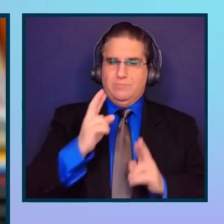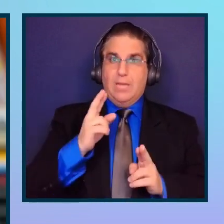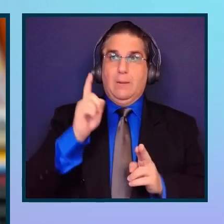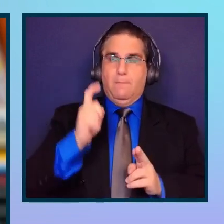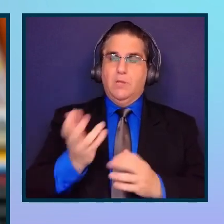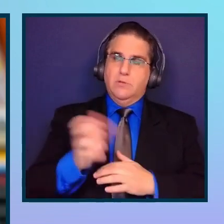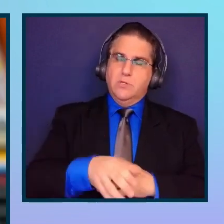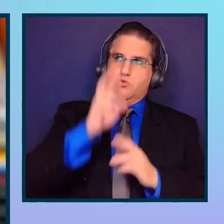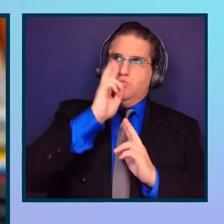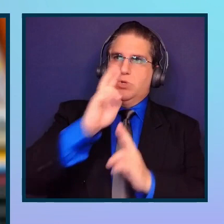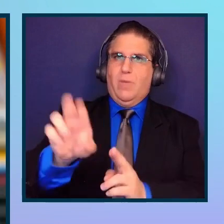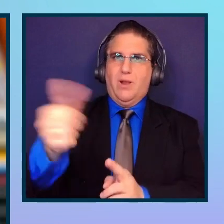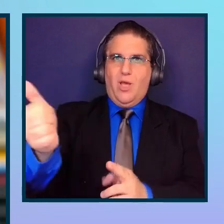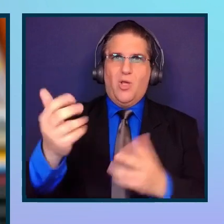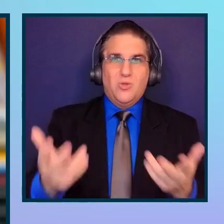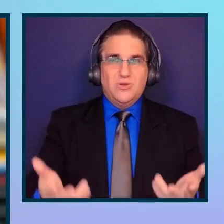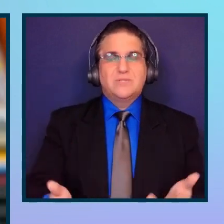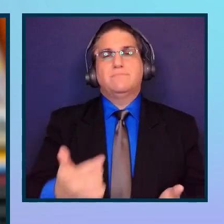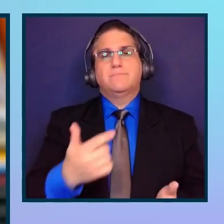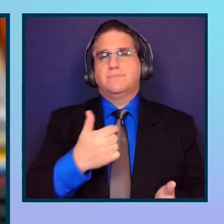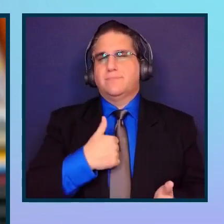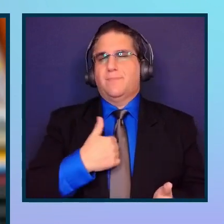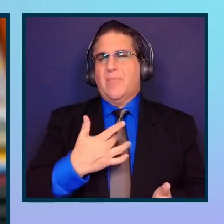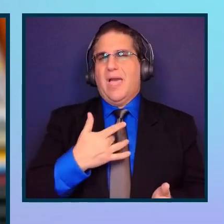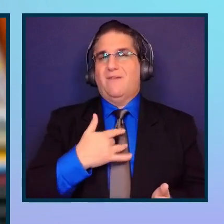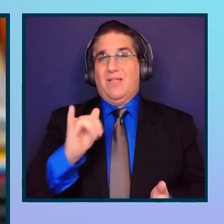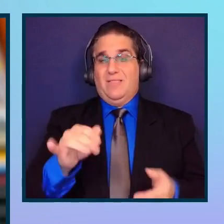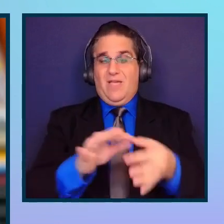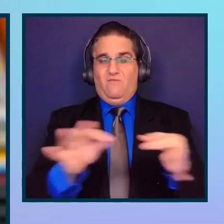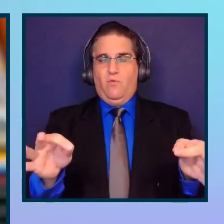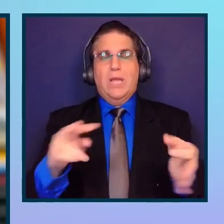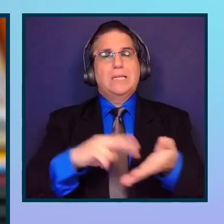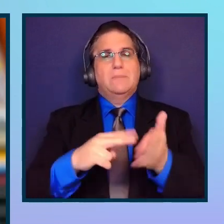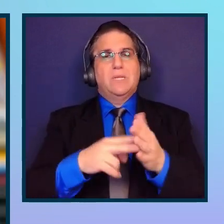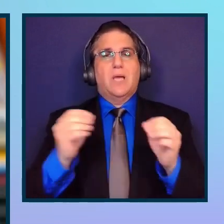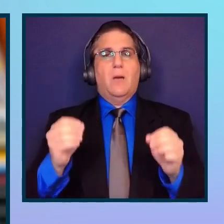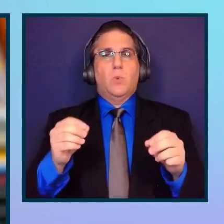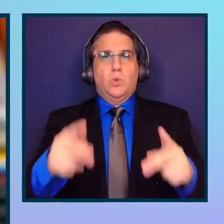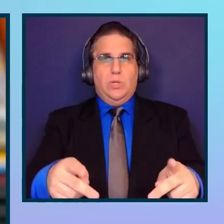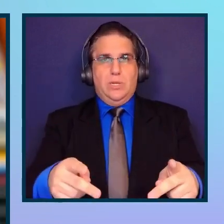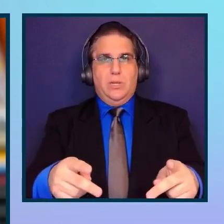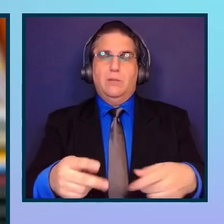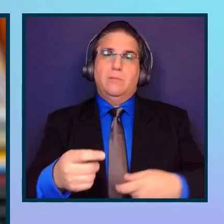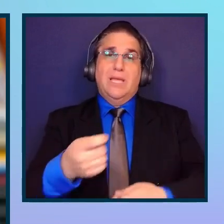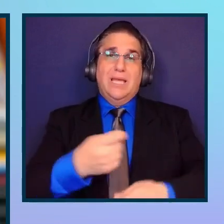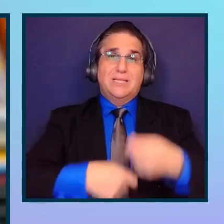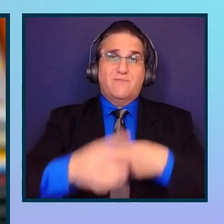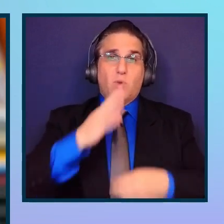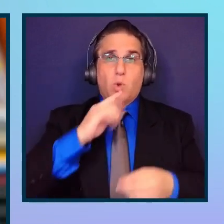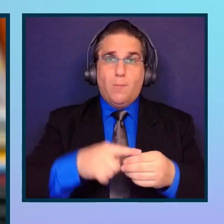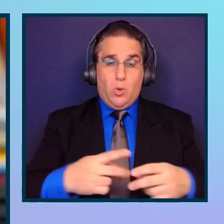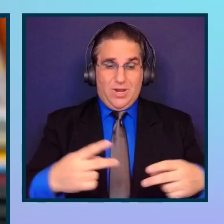and talked about the fact that it's actually an opportunity to instead of saying I do physical labor, be able to show up and say,